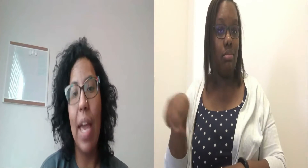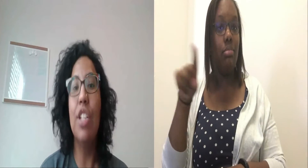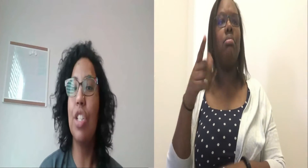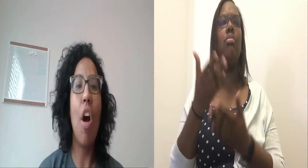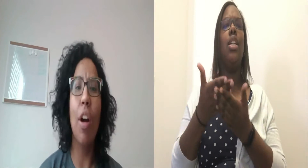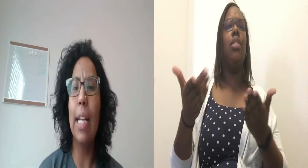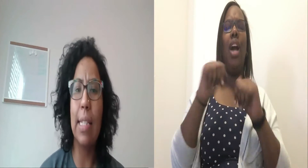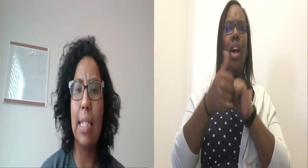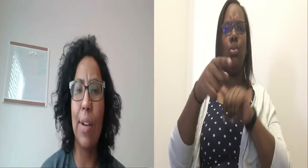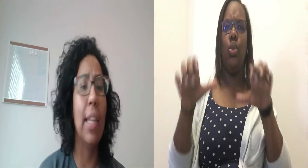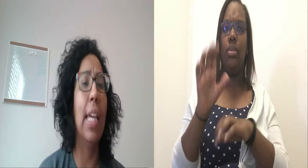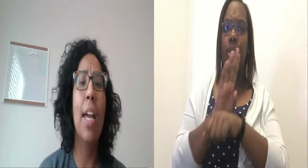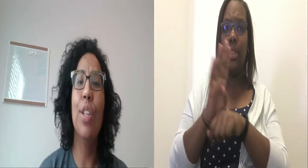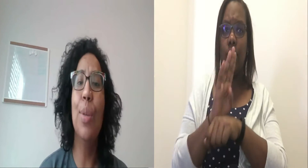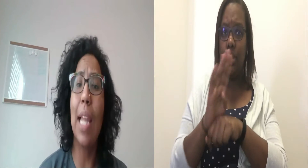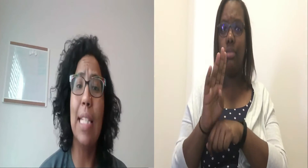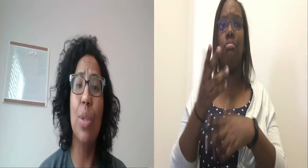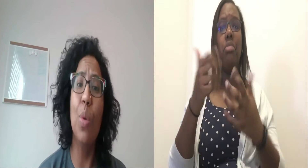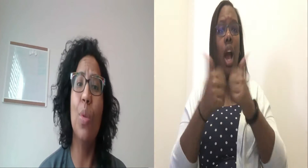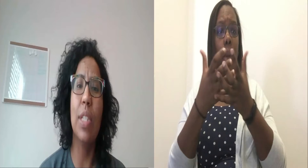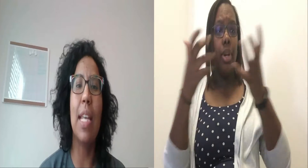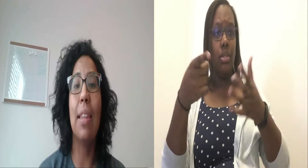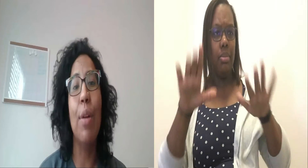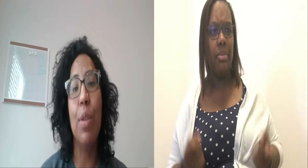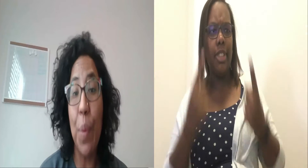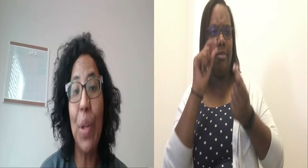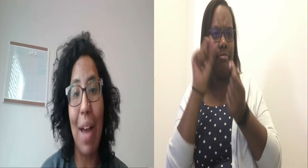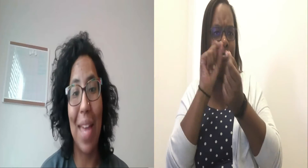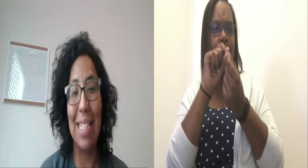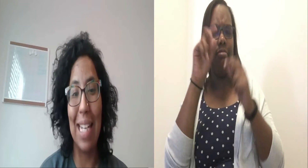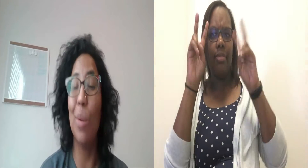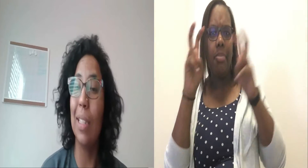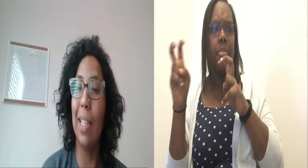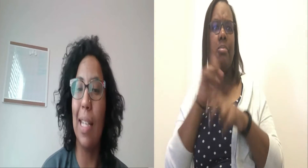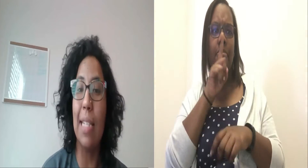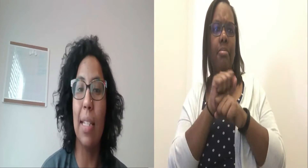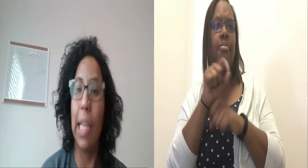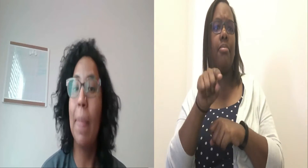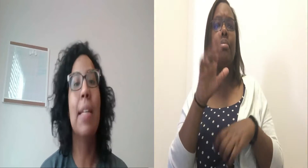and just aren't necessarily utilizing tools that allow you to pull out that data quickly and easily